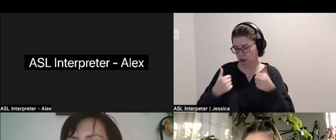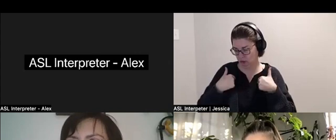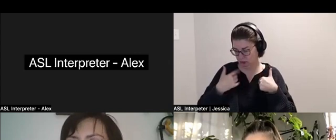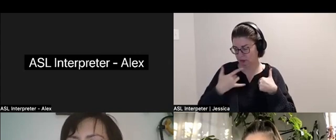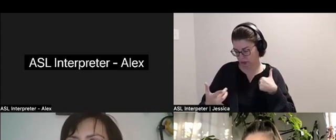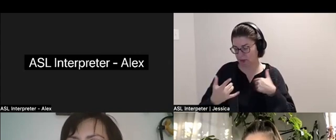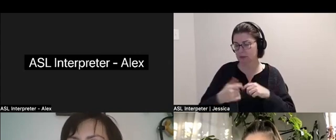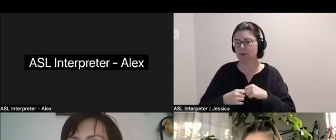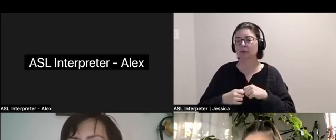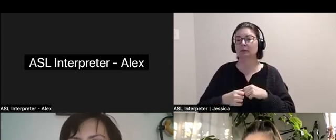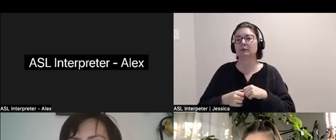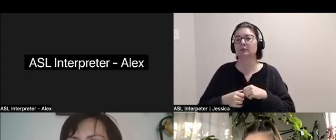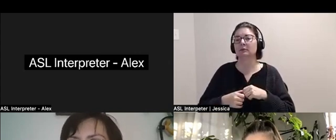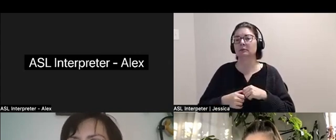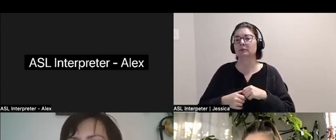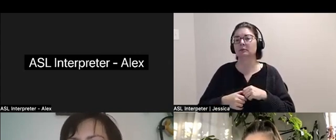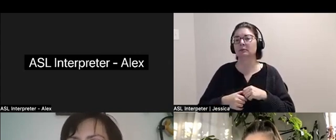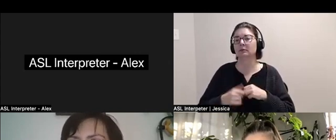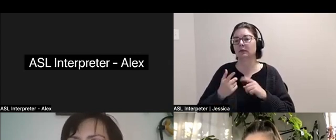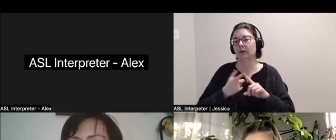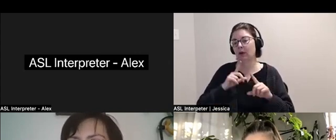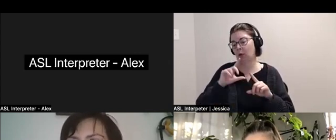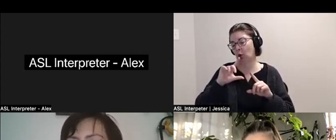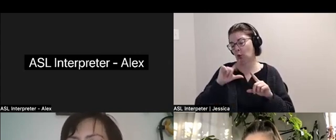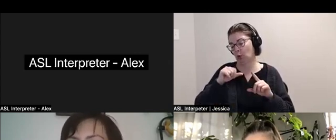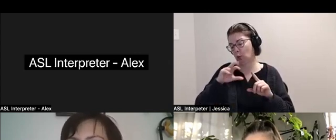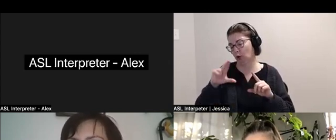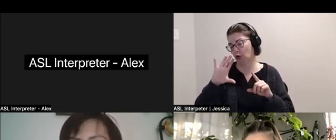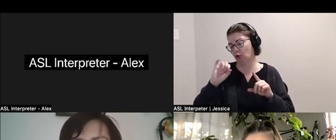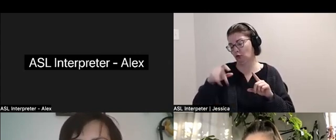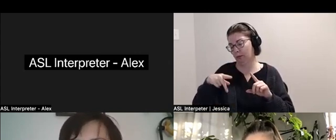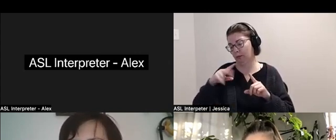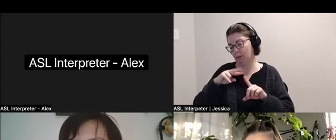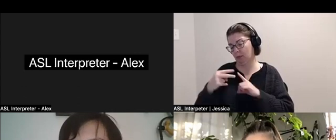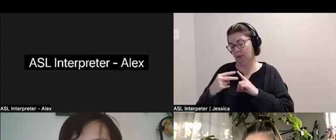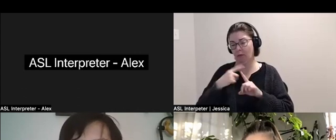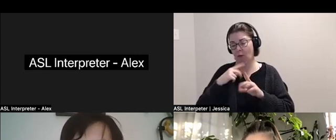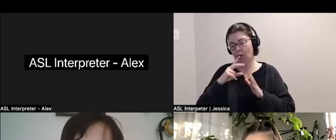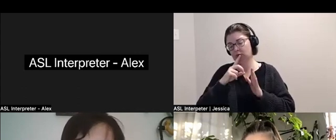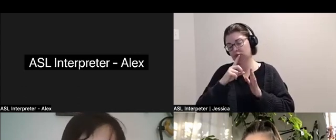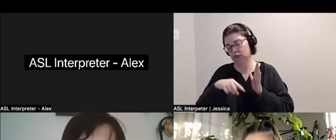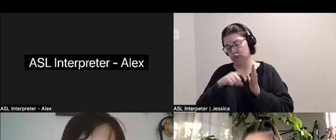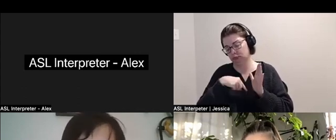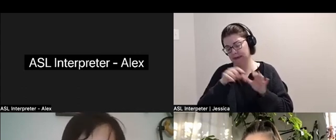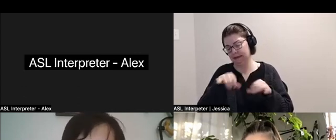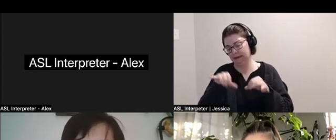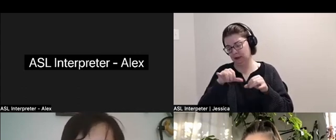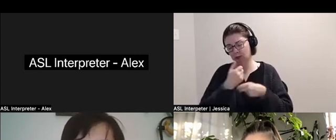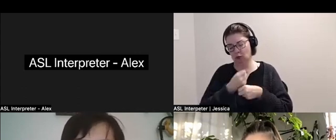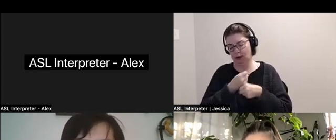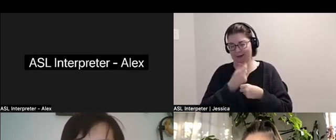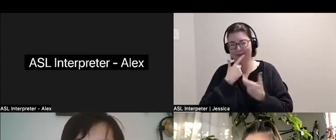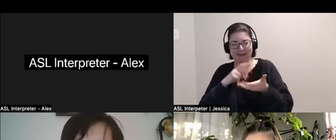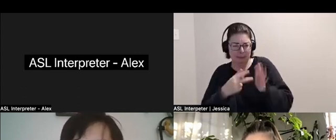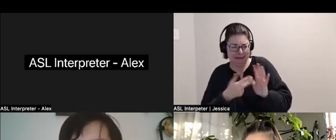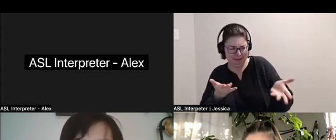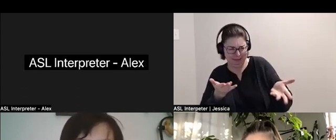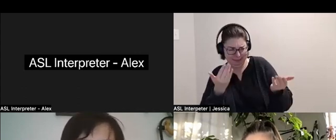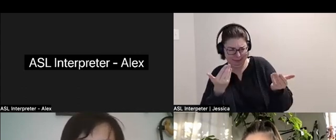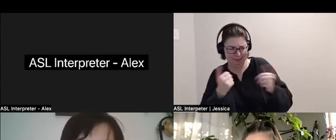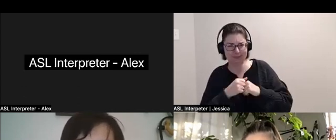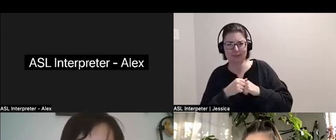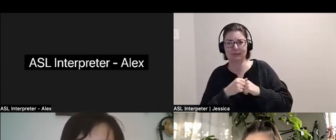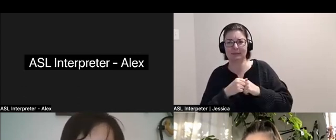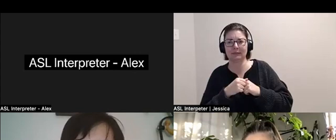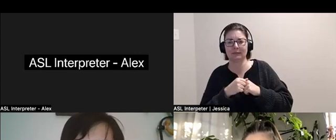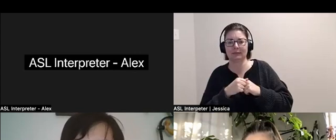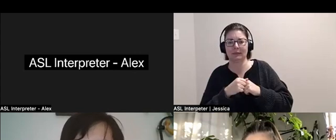I work from a queer crip perspective to critique, standards of productivity, commodification of rest